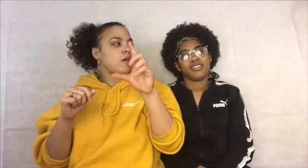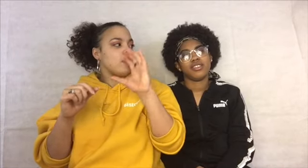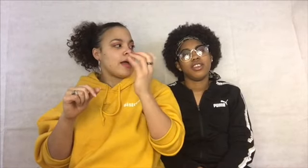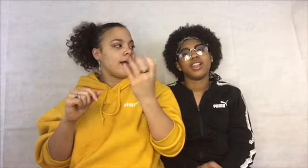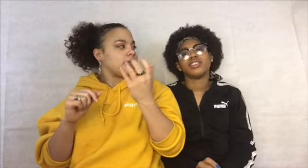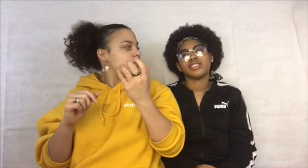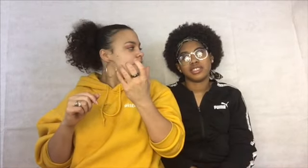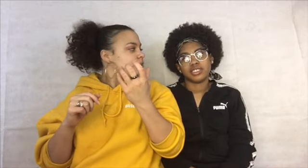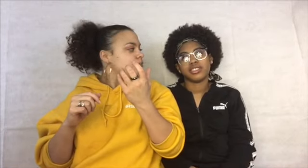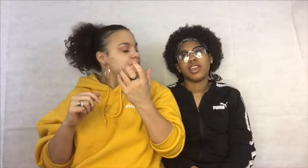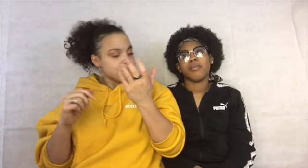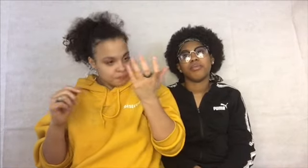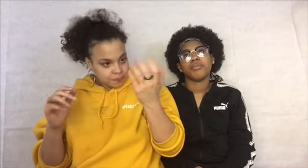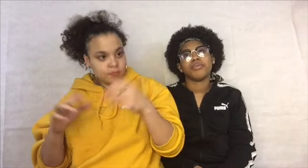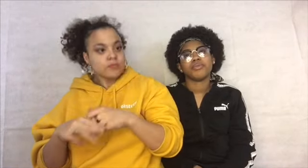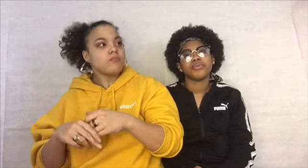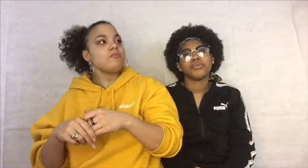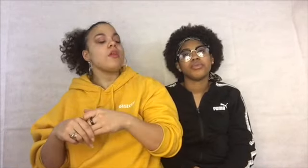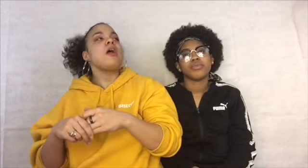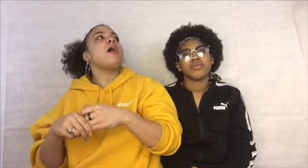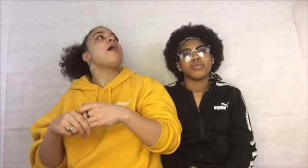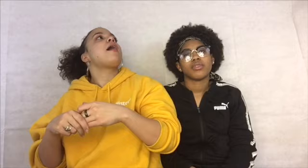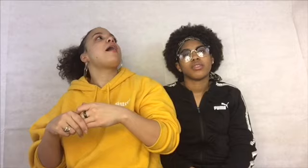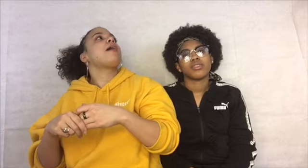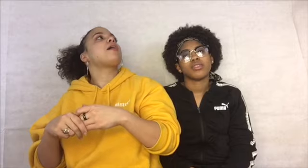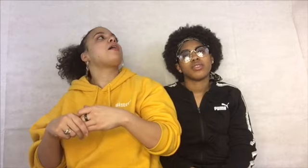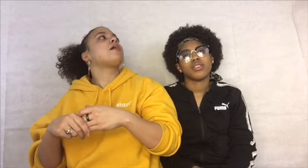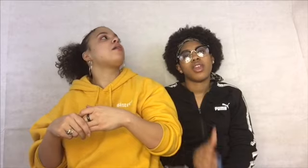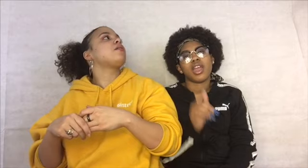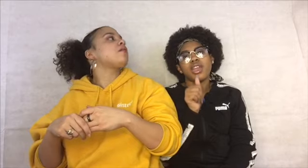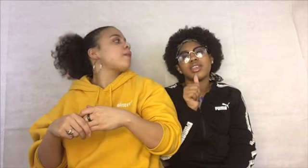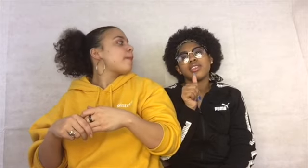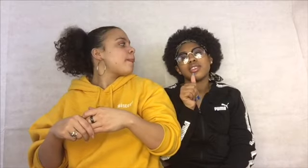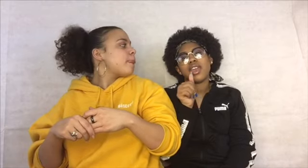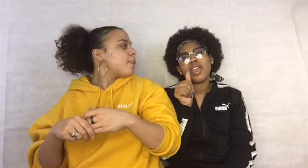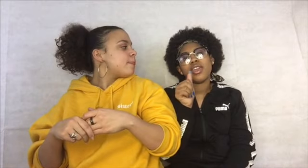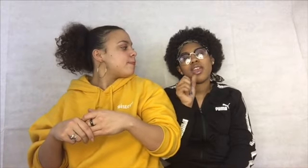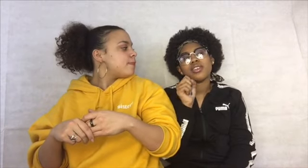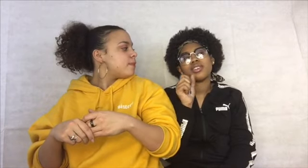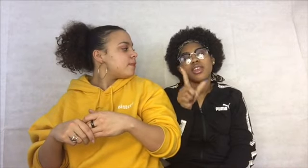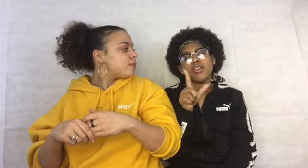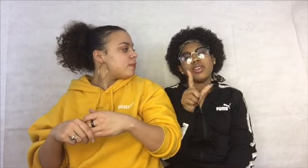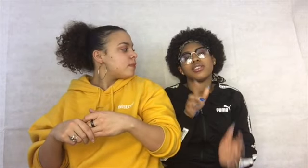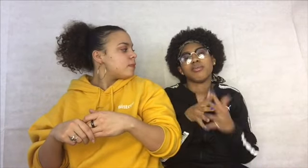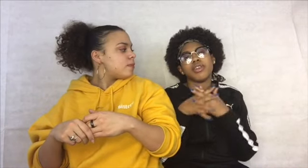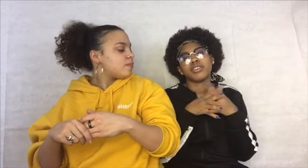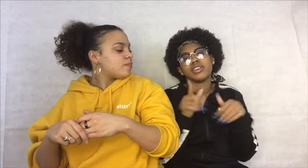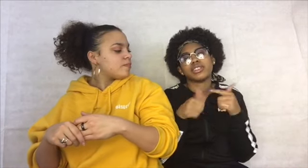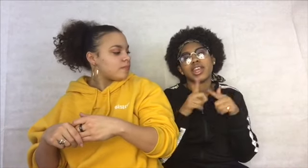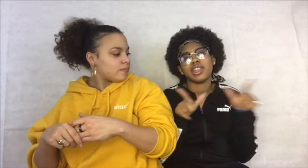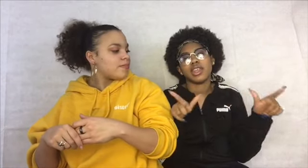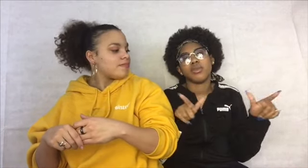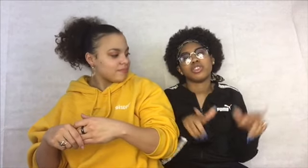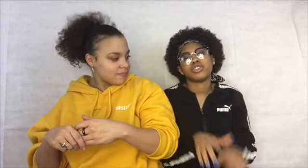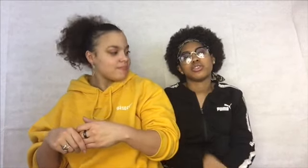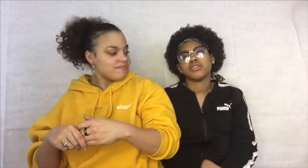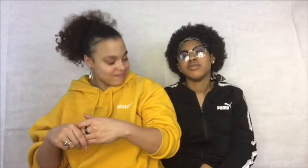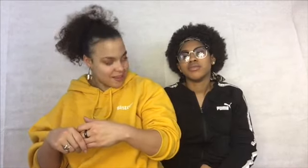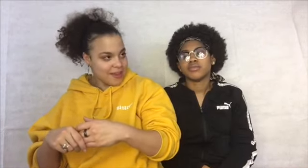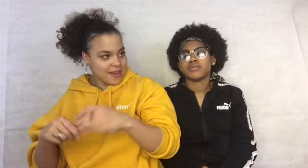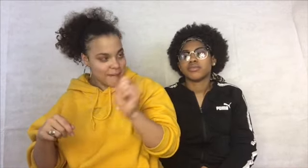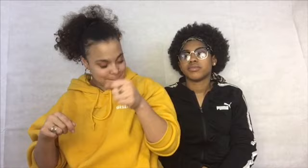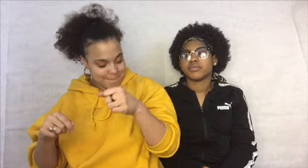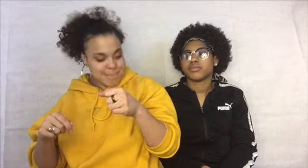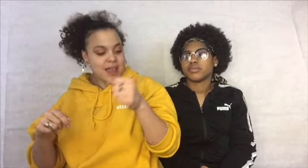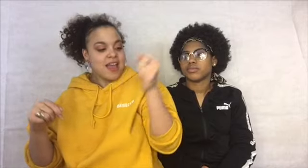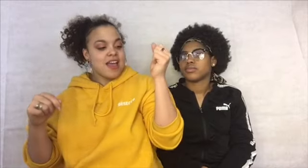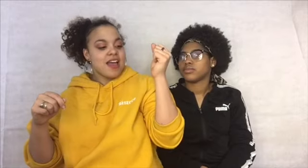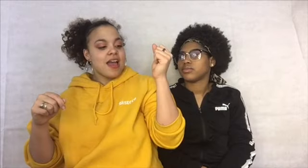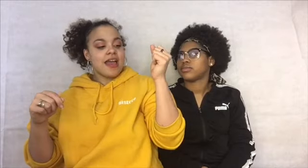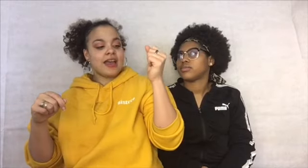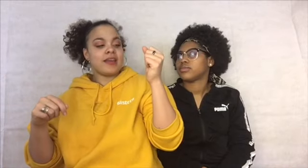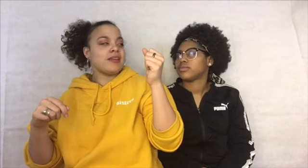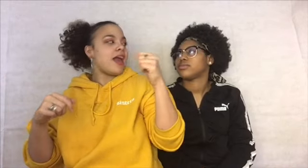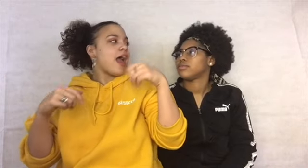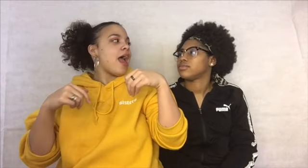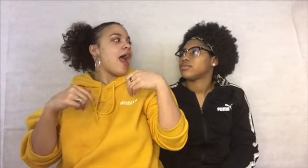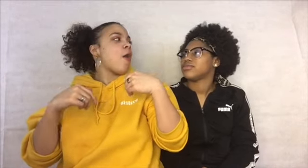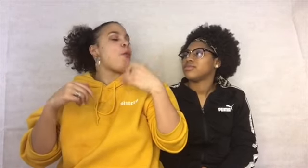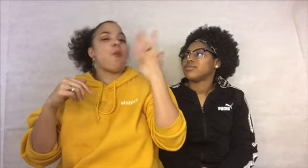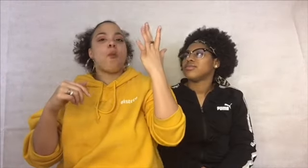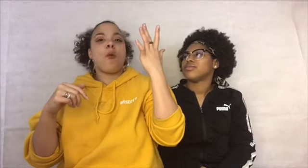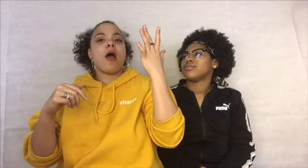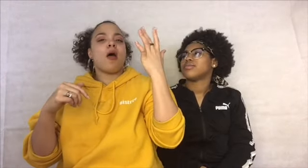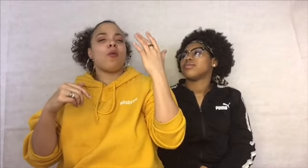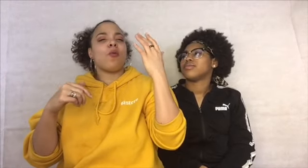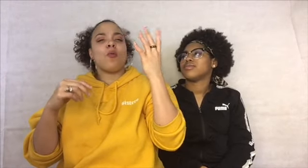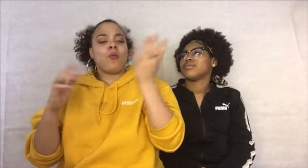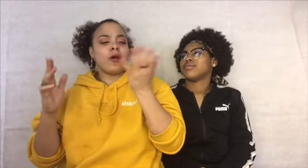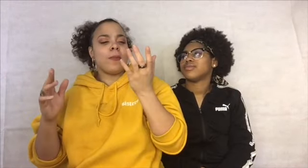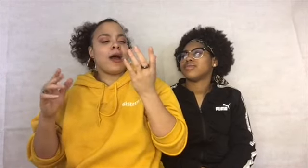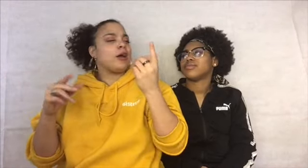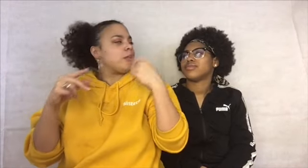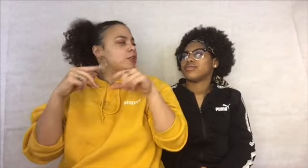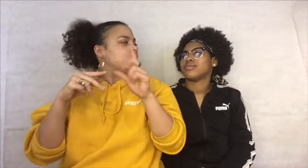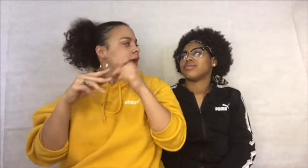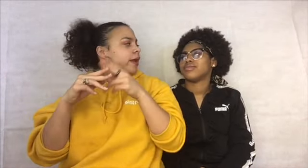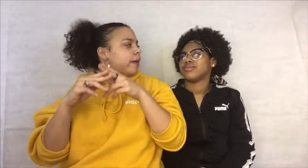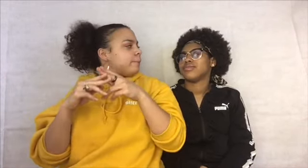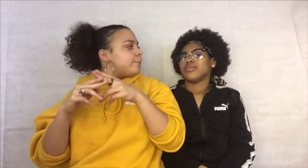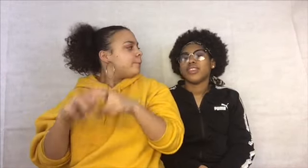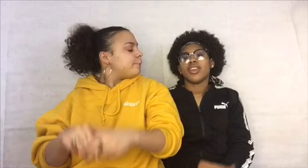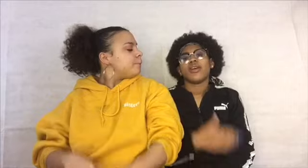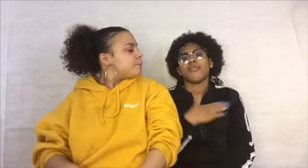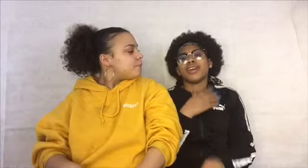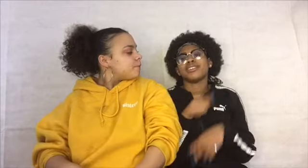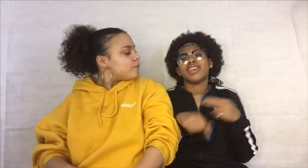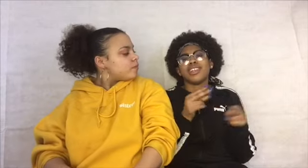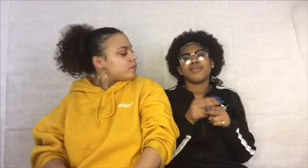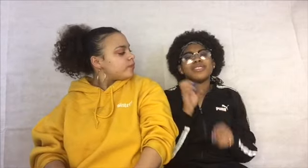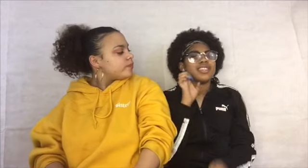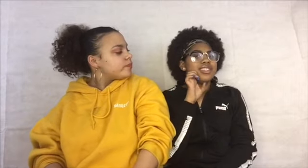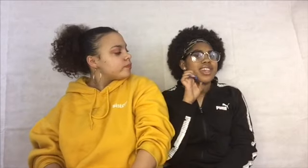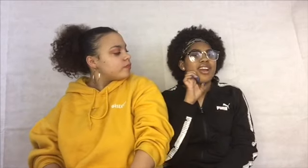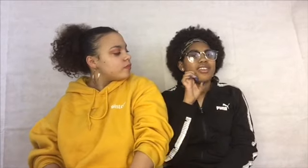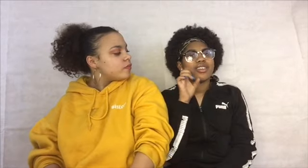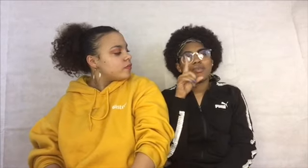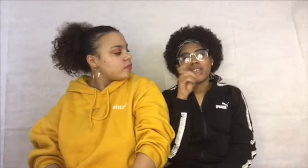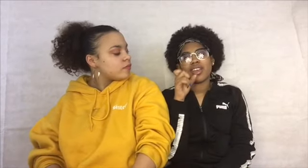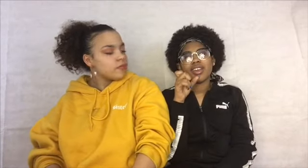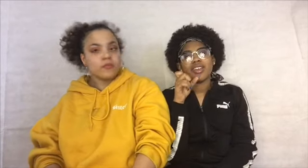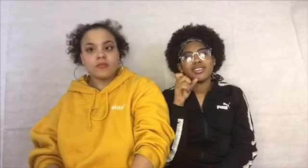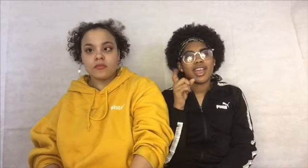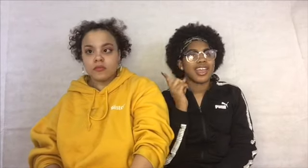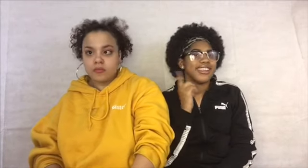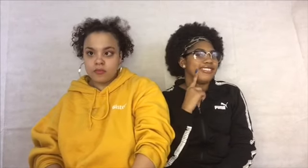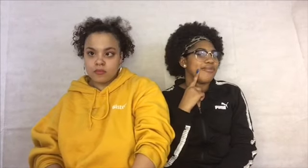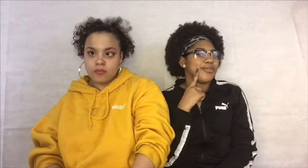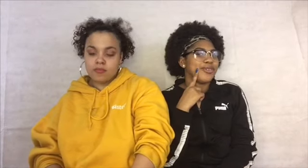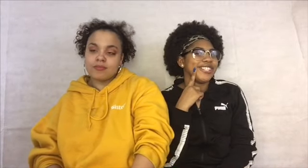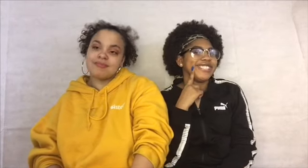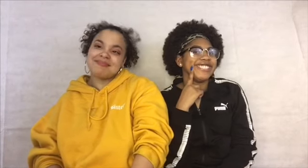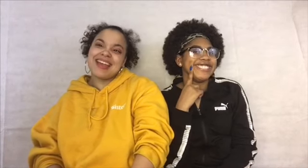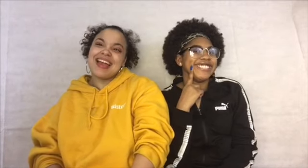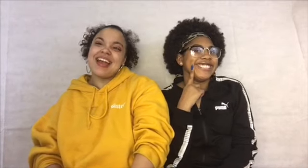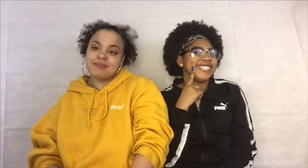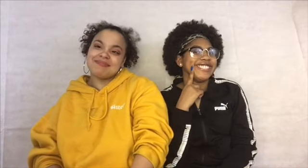and we met in ASL class ASL is America's Sign Language .and What about your sign name?